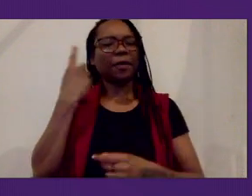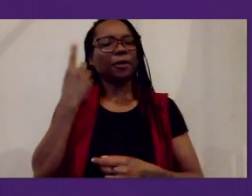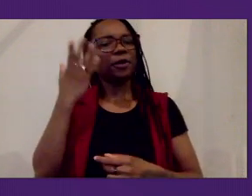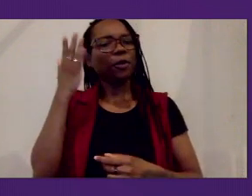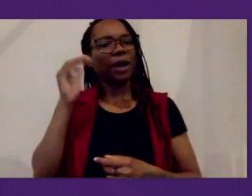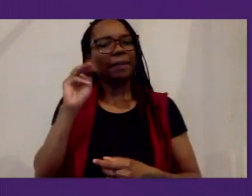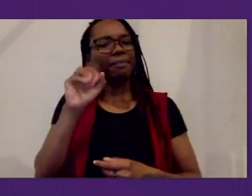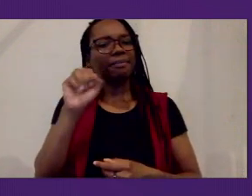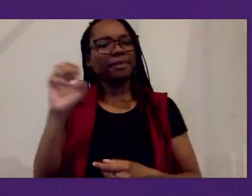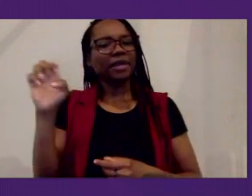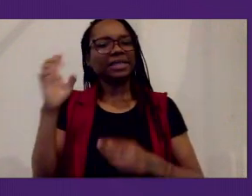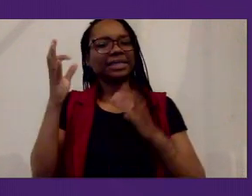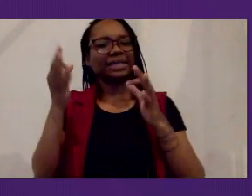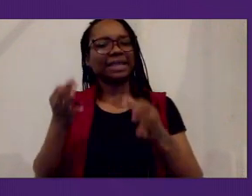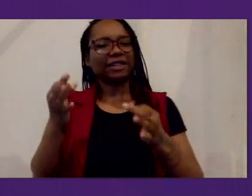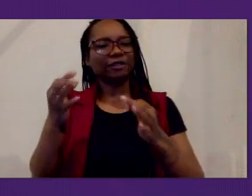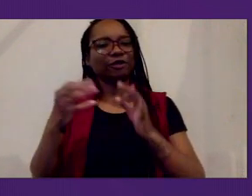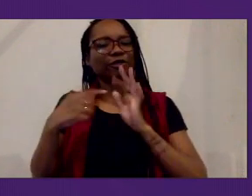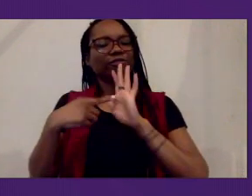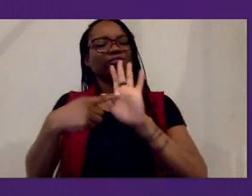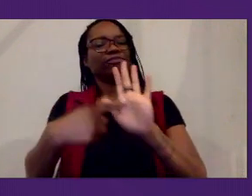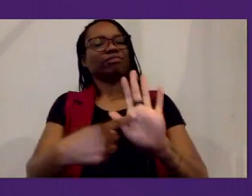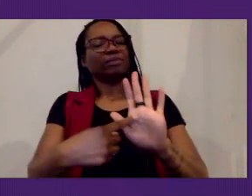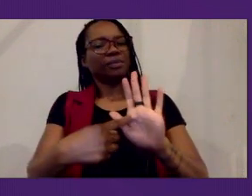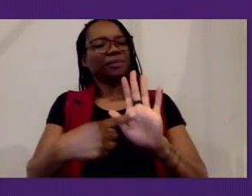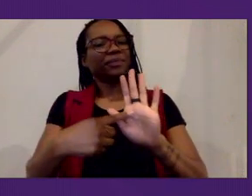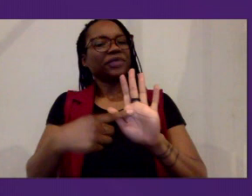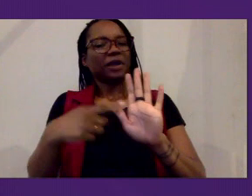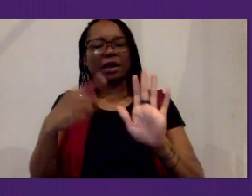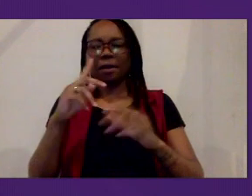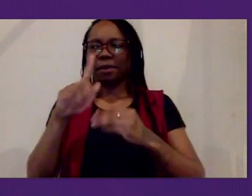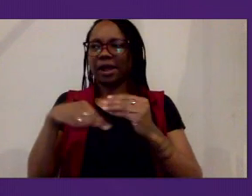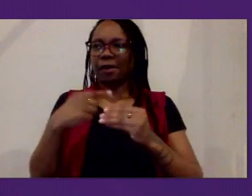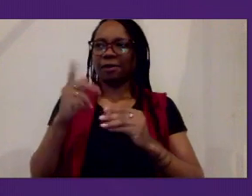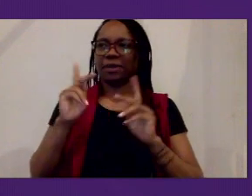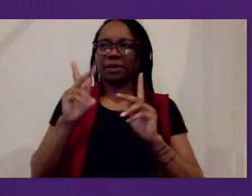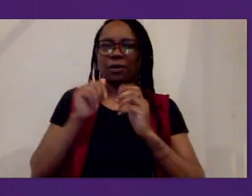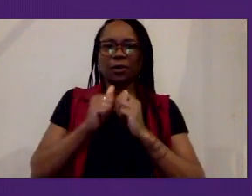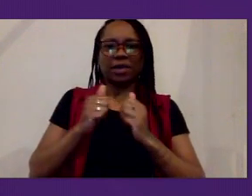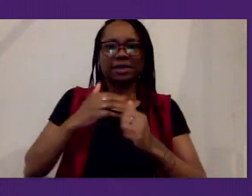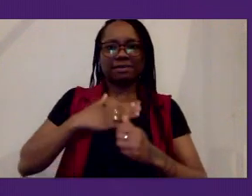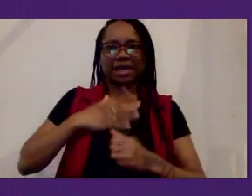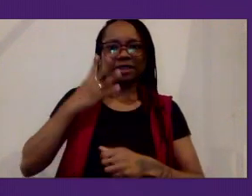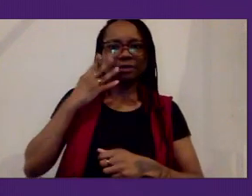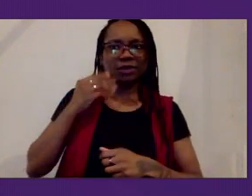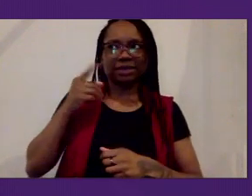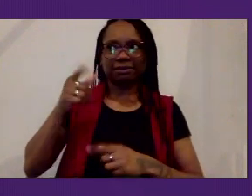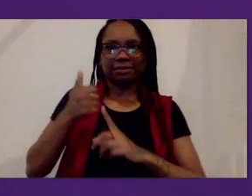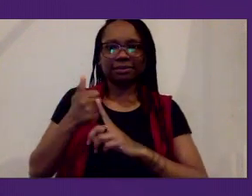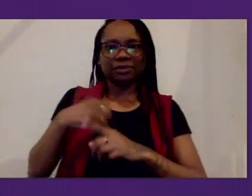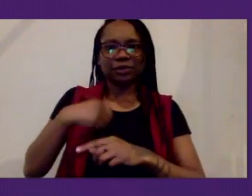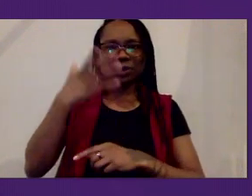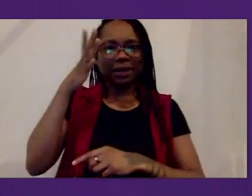my experience since he's a white man. I think he's from England. What did he hope to achieve?